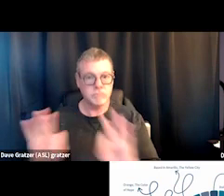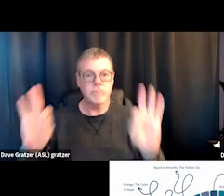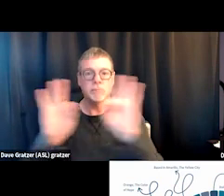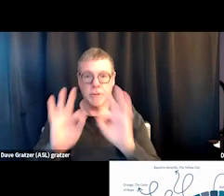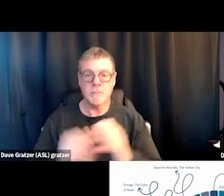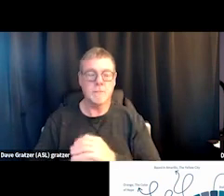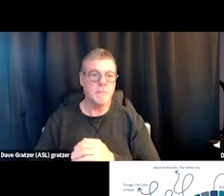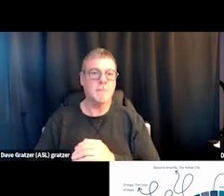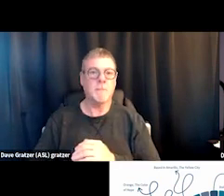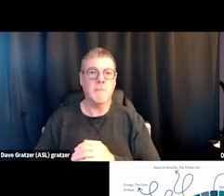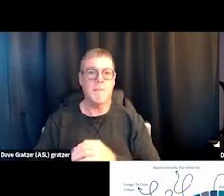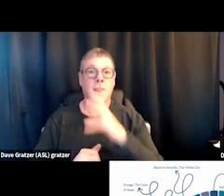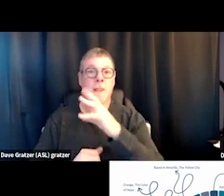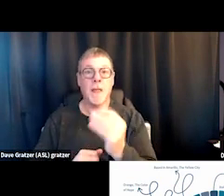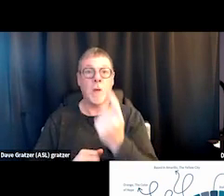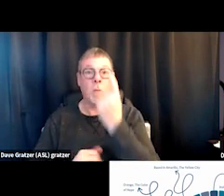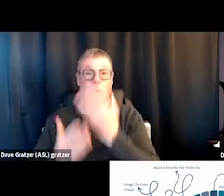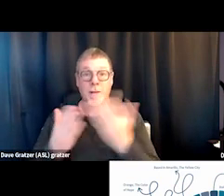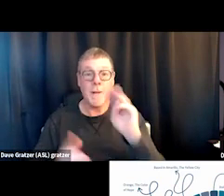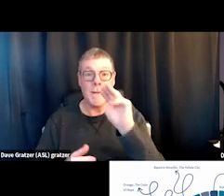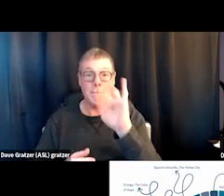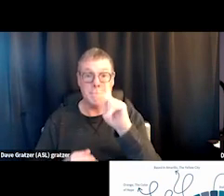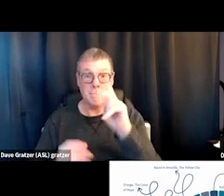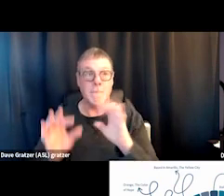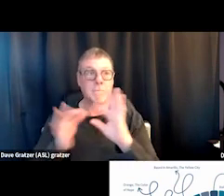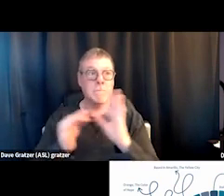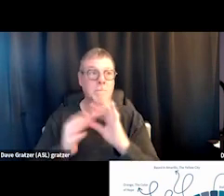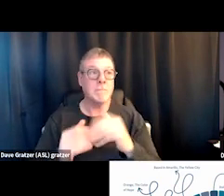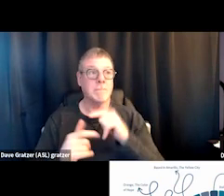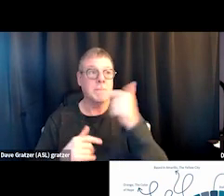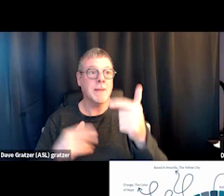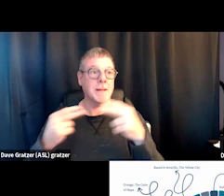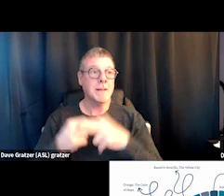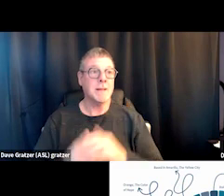One of the things that Mike mentions in his next slide, you know,